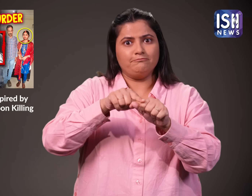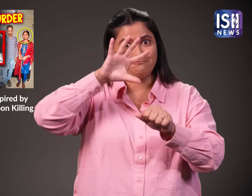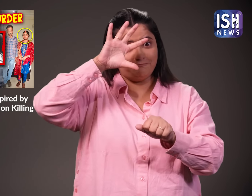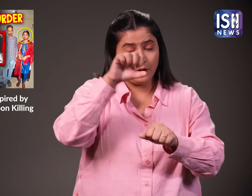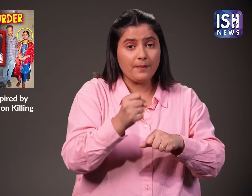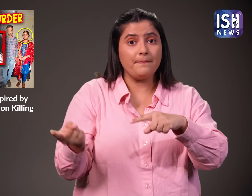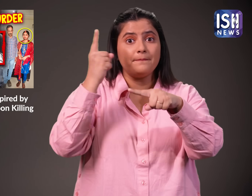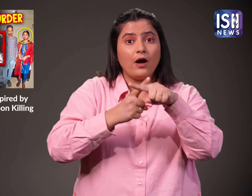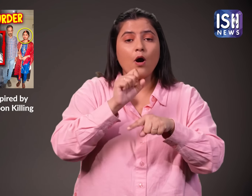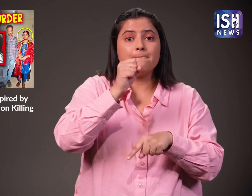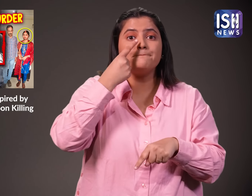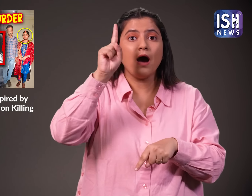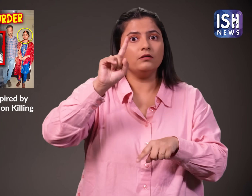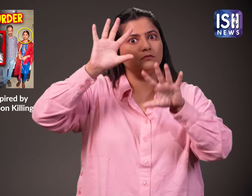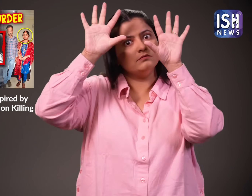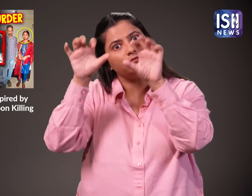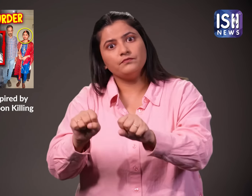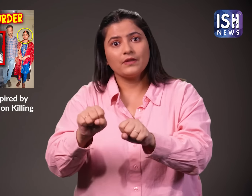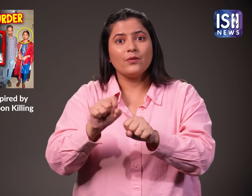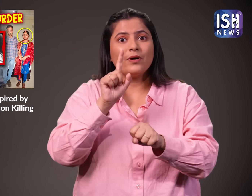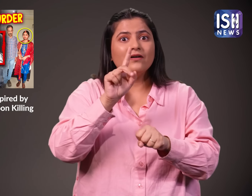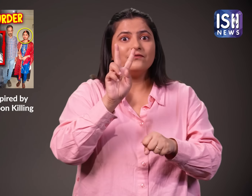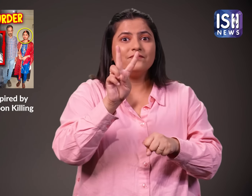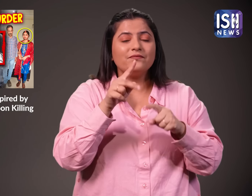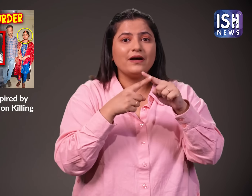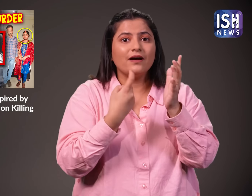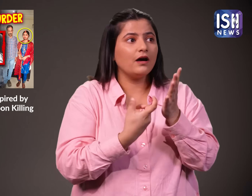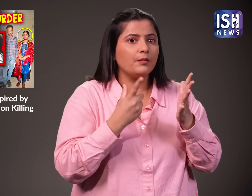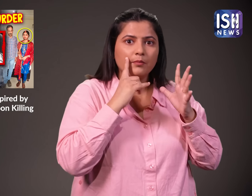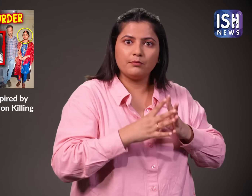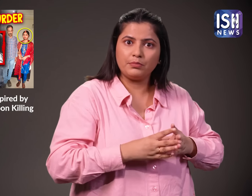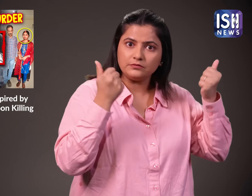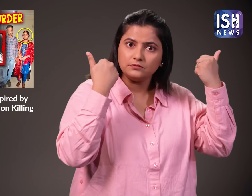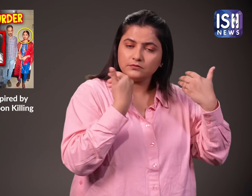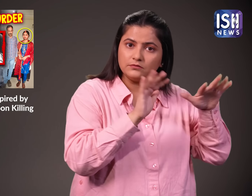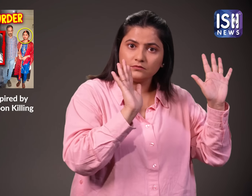She along with her mother was arrested. VT Rao is still absconding.